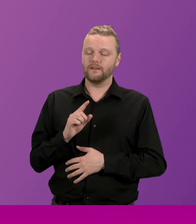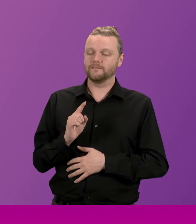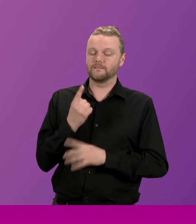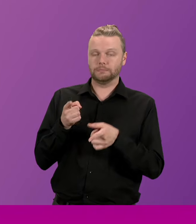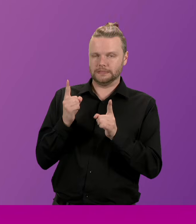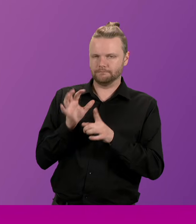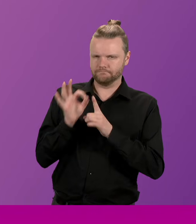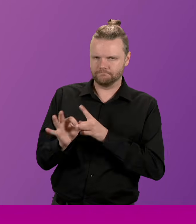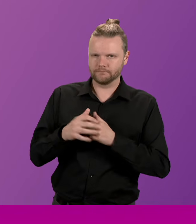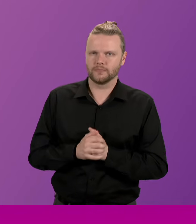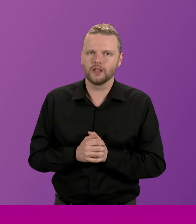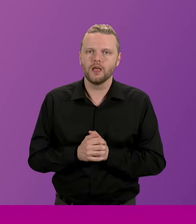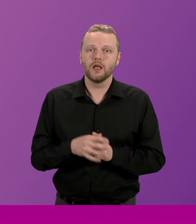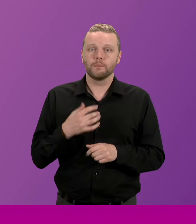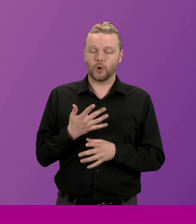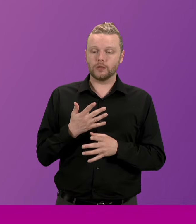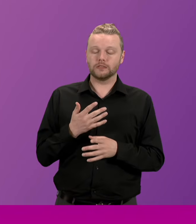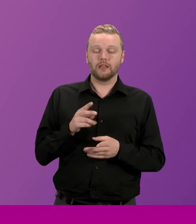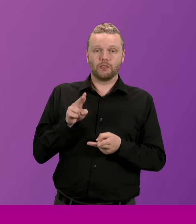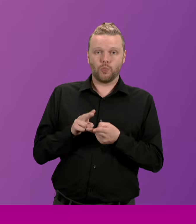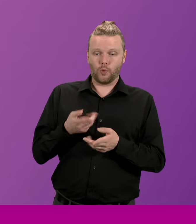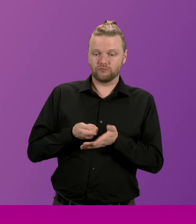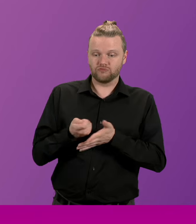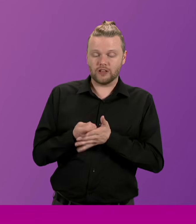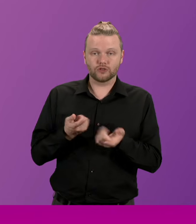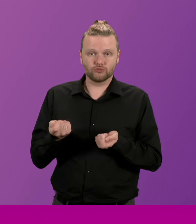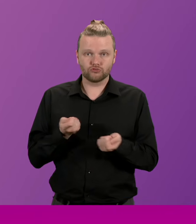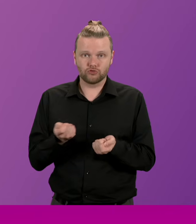Given that no rent control areas are likely to be designated until the summer of 2027